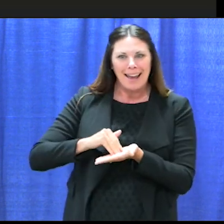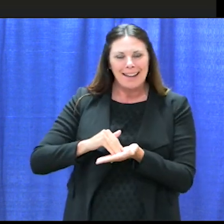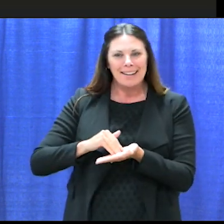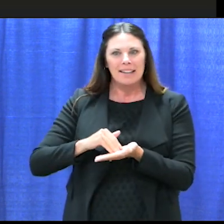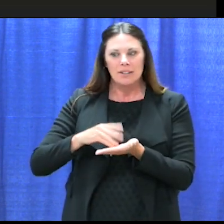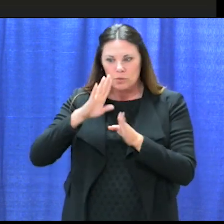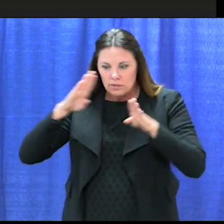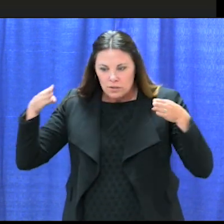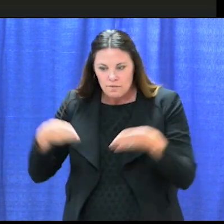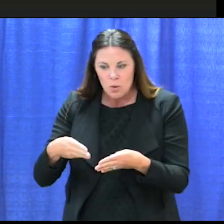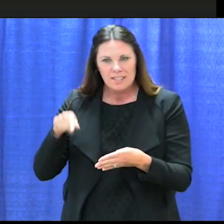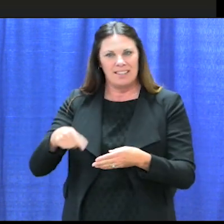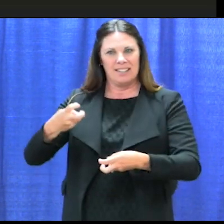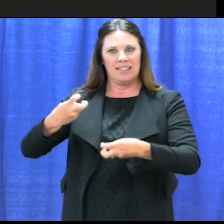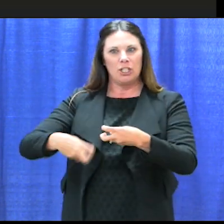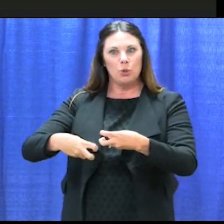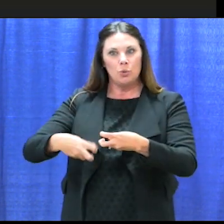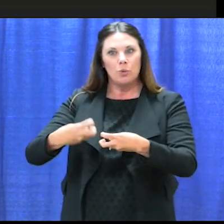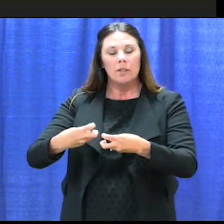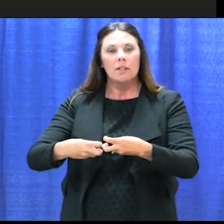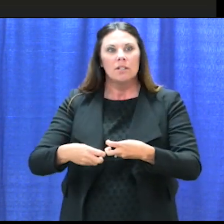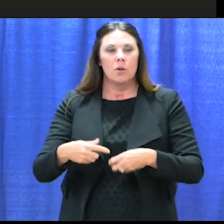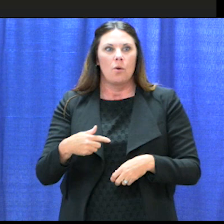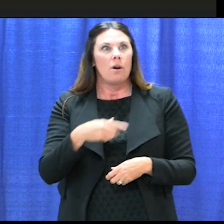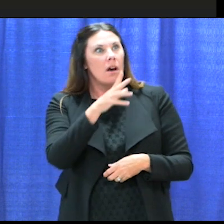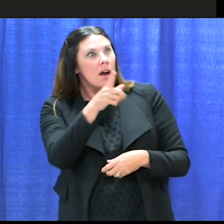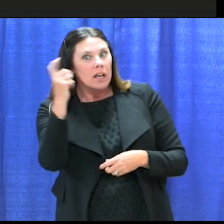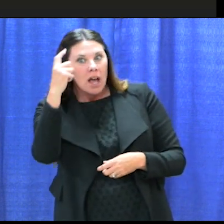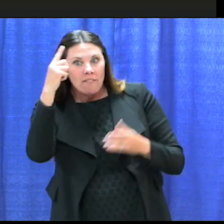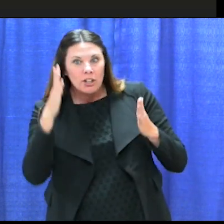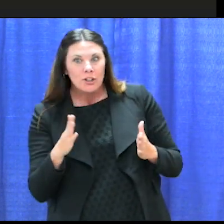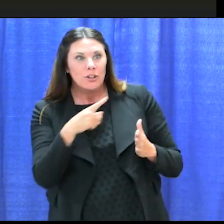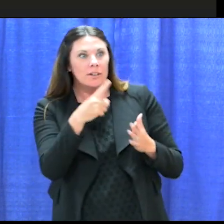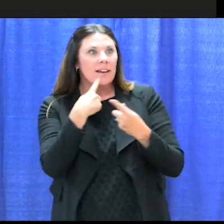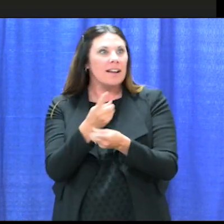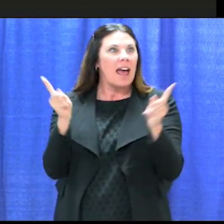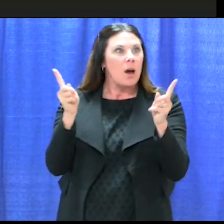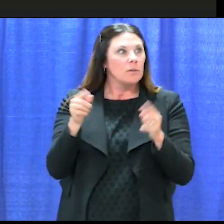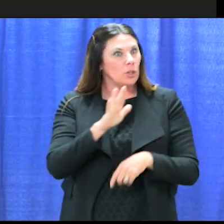it's great to get together today on the backs of the governor's announcement and the work that you're doing together.